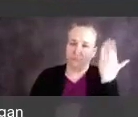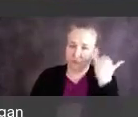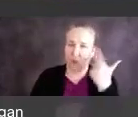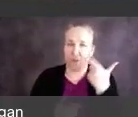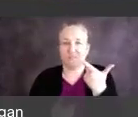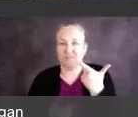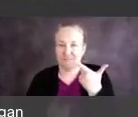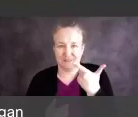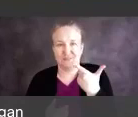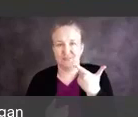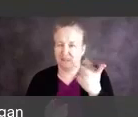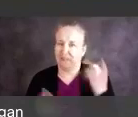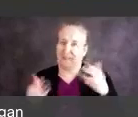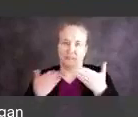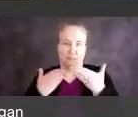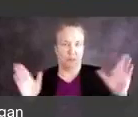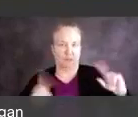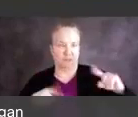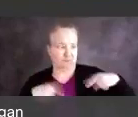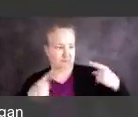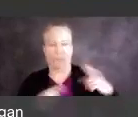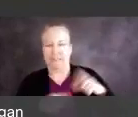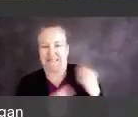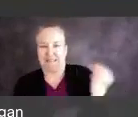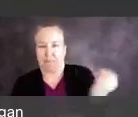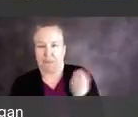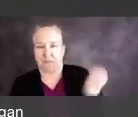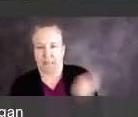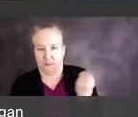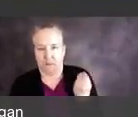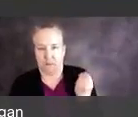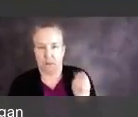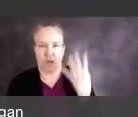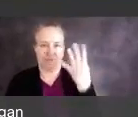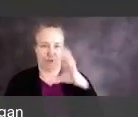very public, at least since Monday, since you put out, the four counties put out the press release.